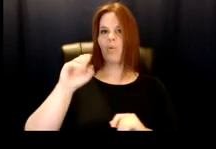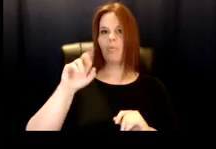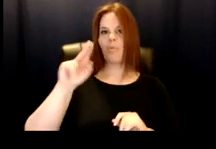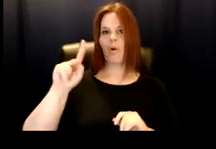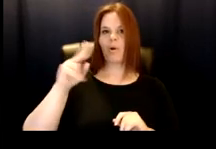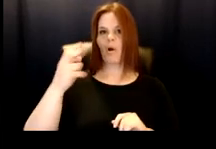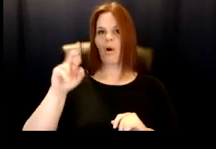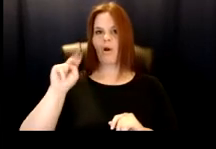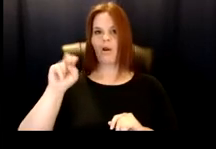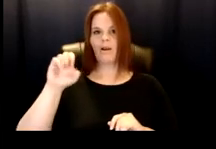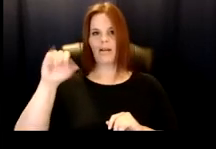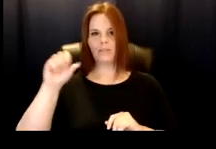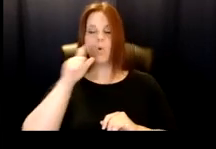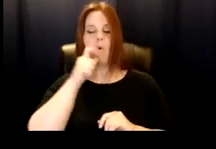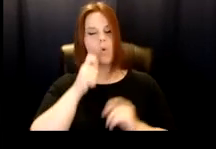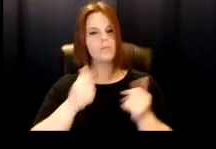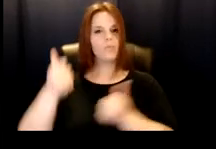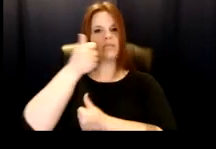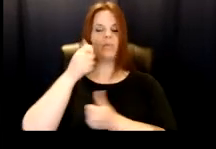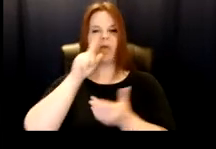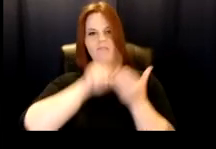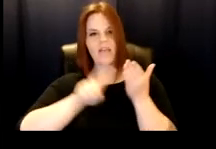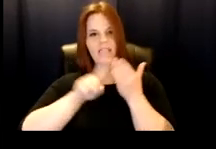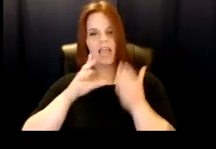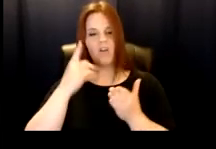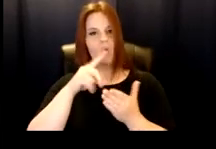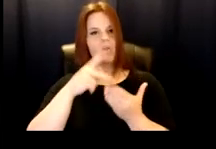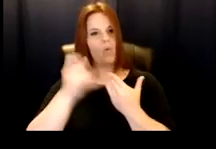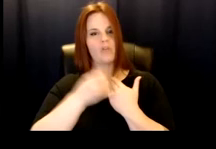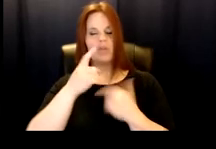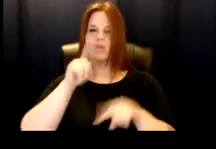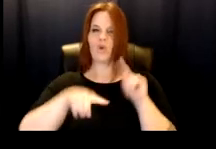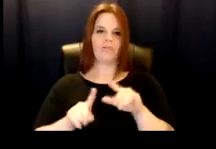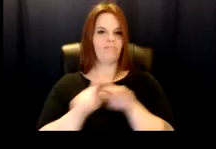principal investigator for our project and was not able to be here today. Many of you